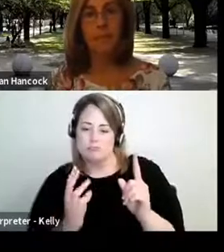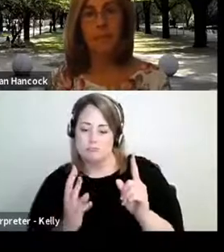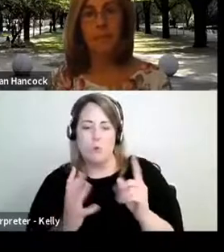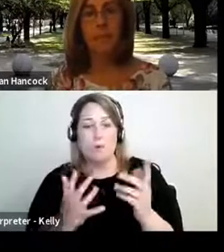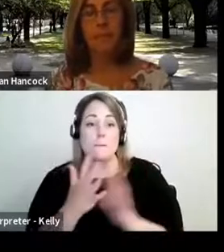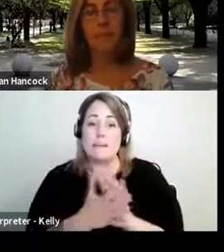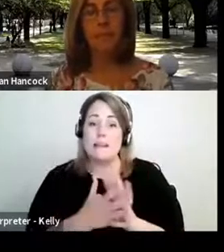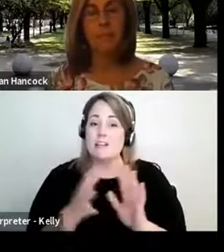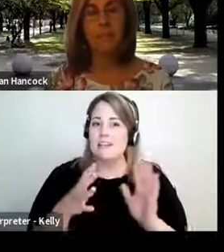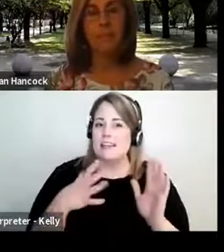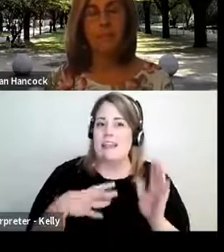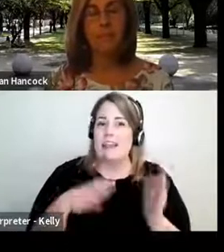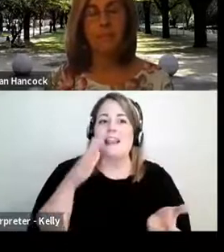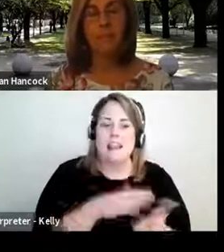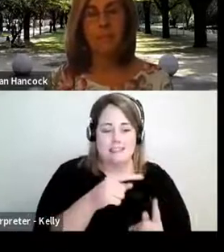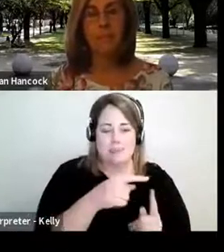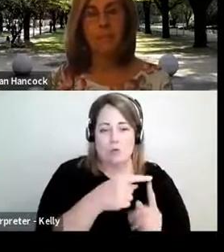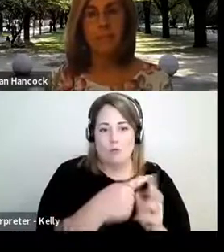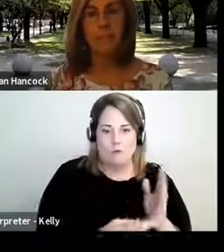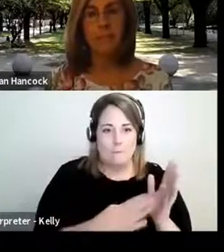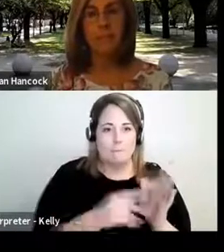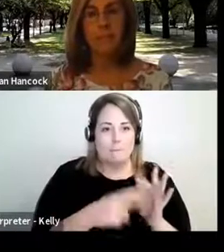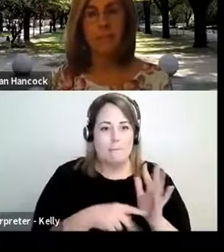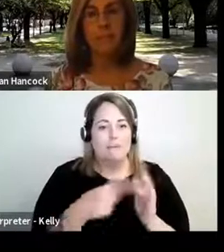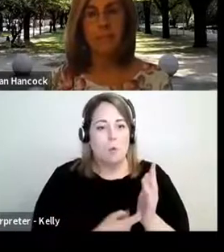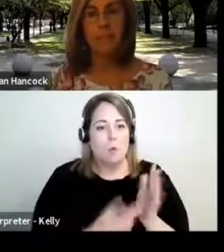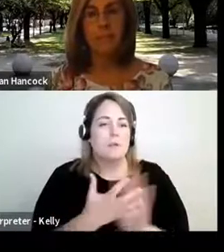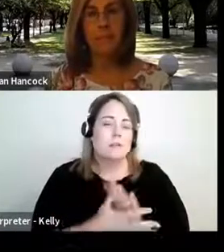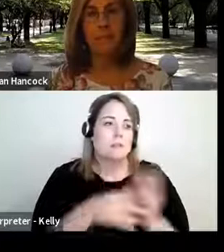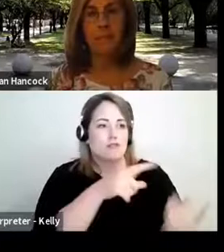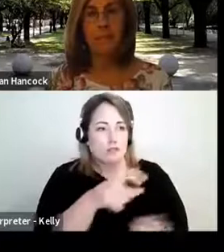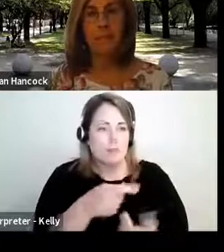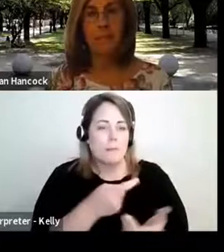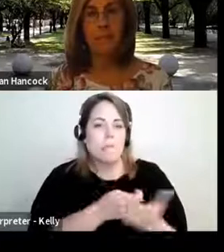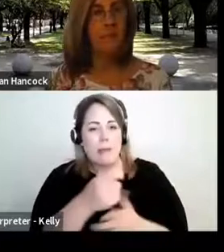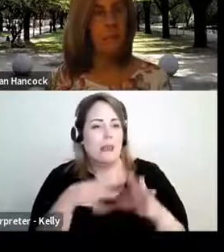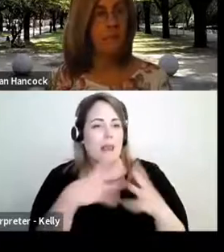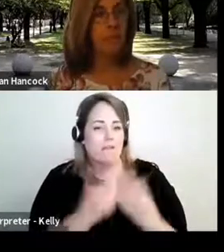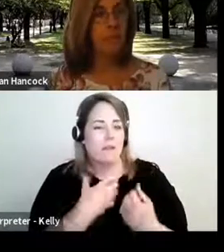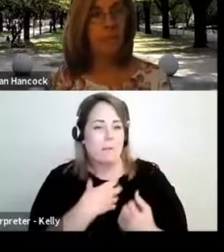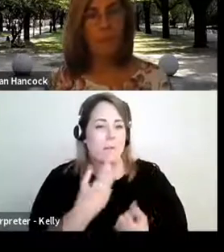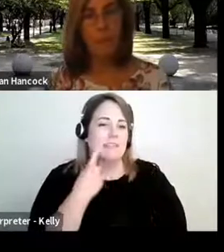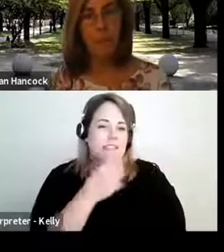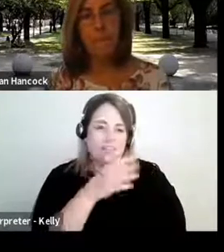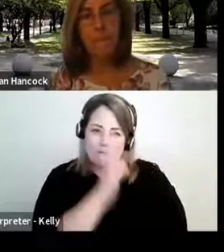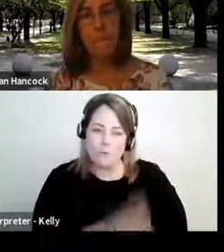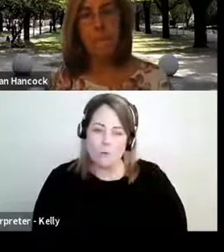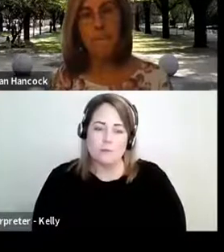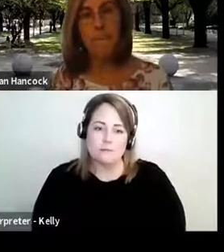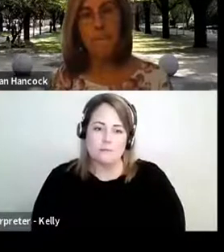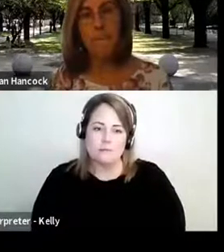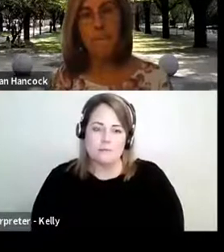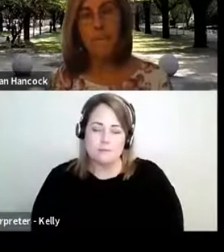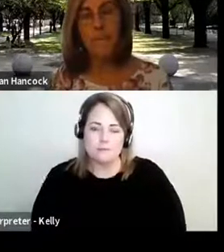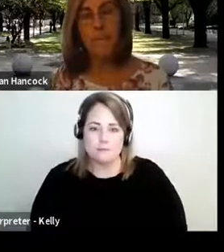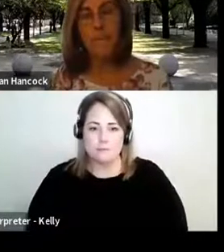makes recruitment and payment much more straight forward. The first time we ran the program,